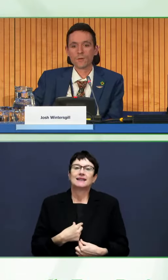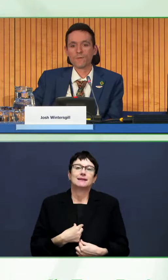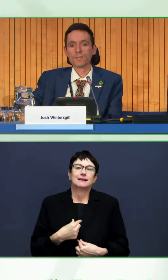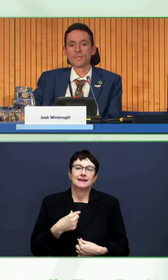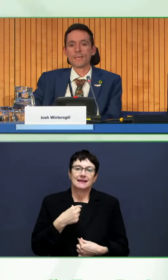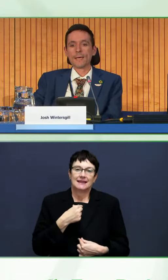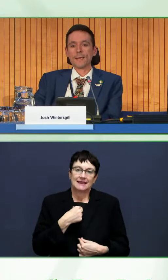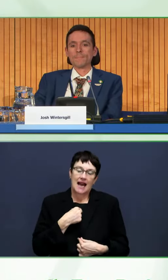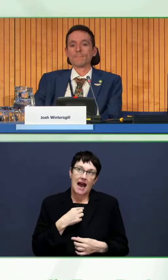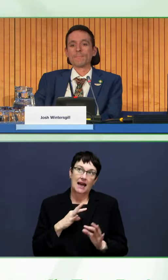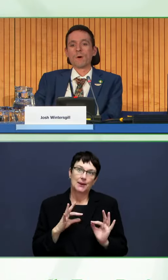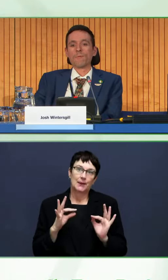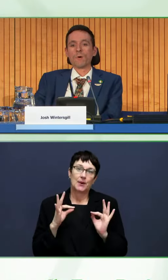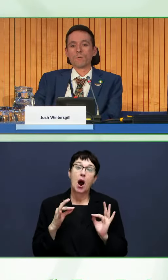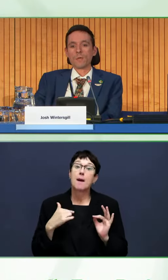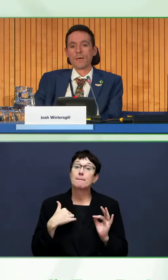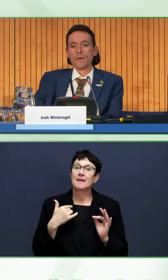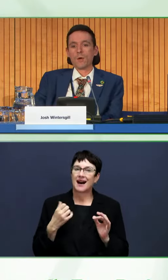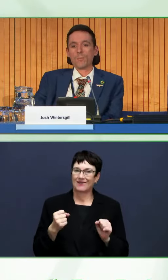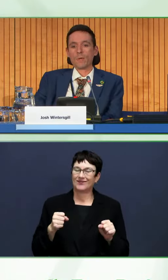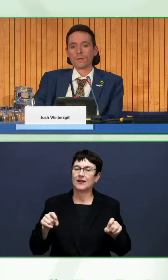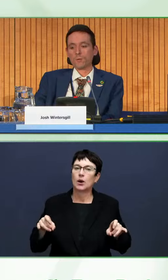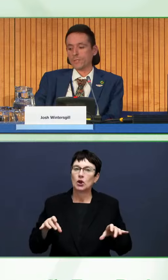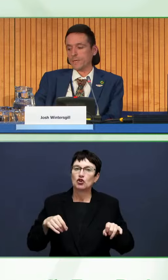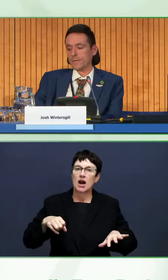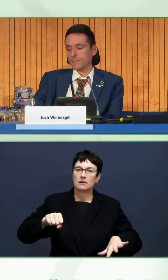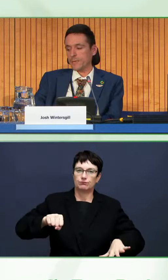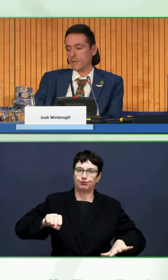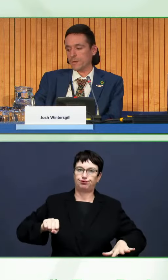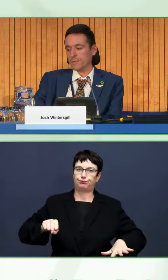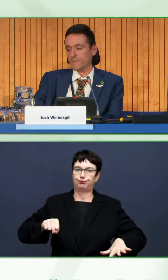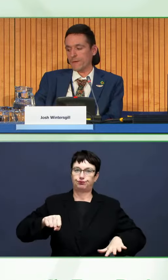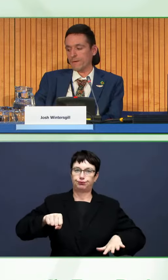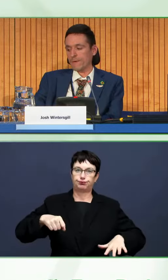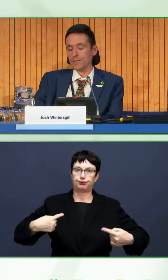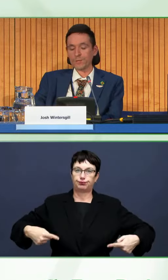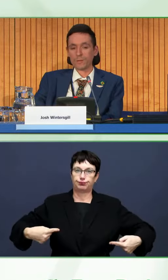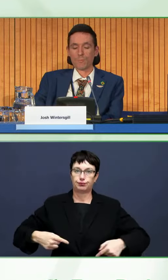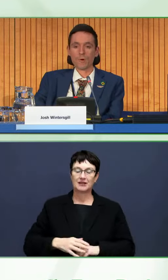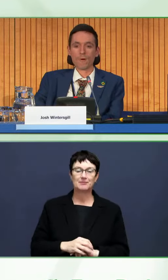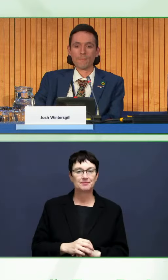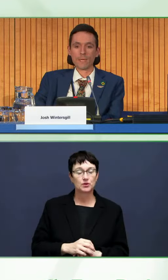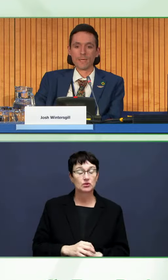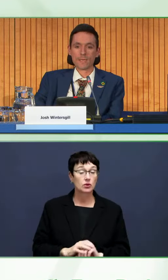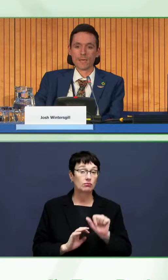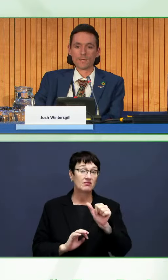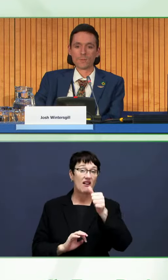So, firstly, my role at Open Inclusion is the inclusive innovation program lead.